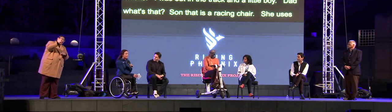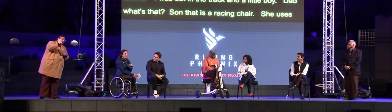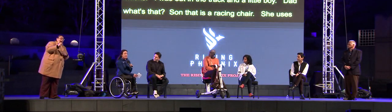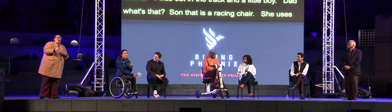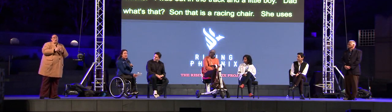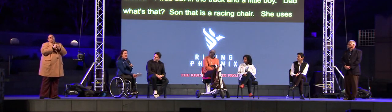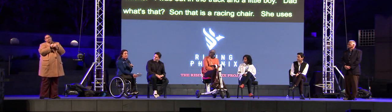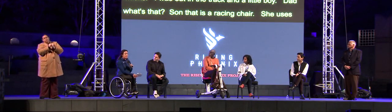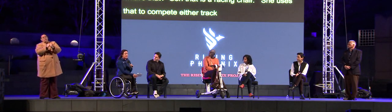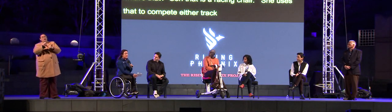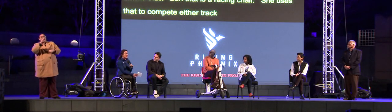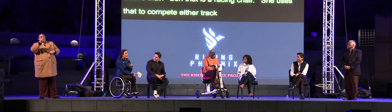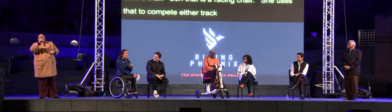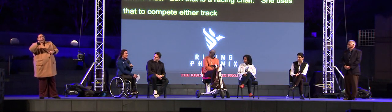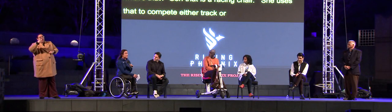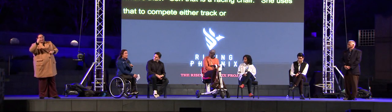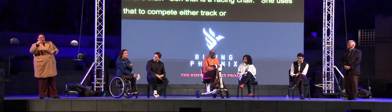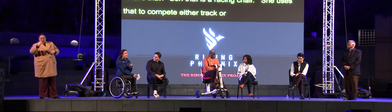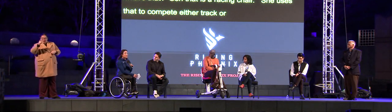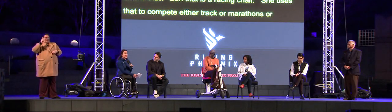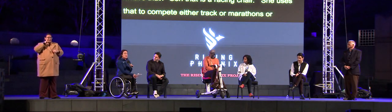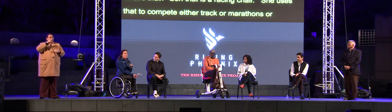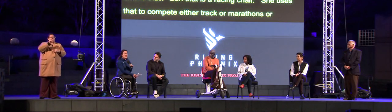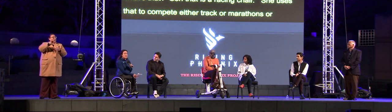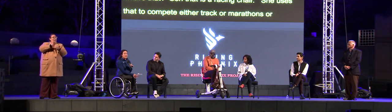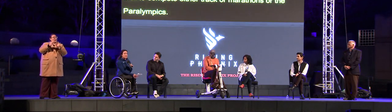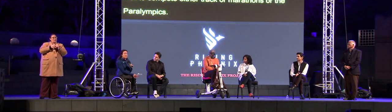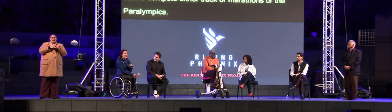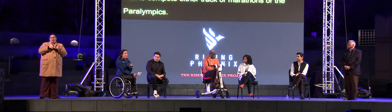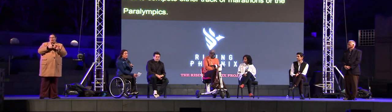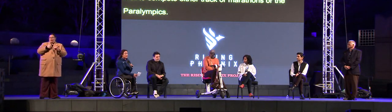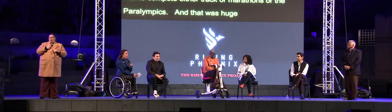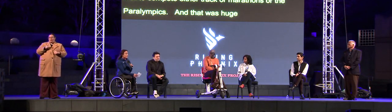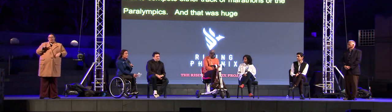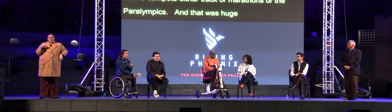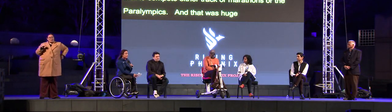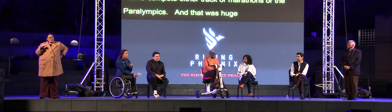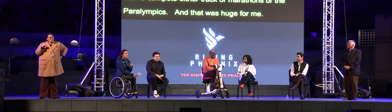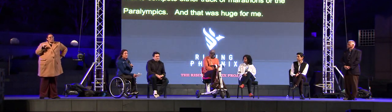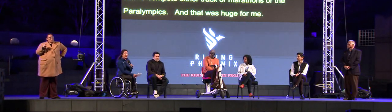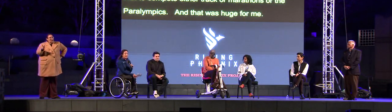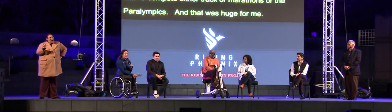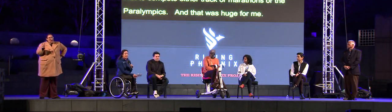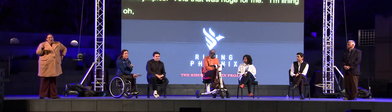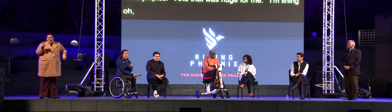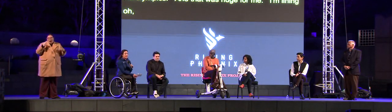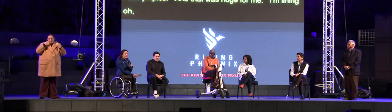or the Paralympics. And that was huge for me, because I'm like, oh, my gosh we're making it.